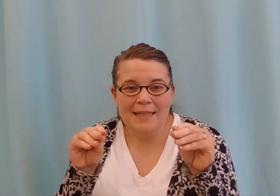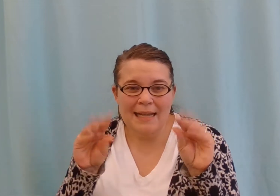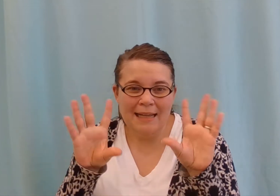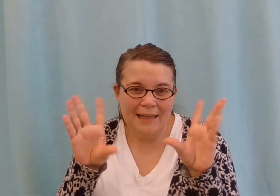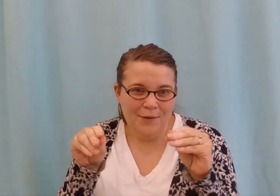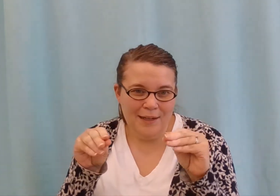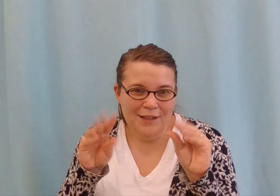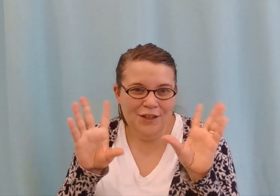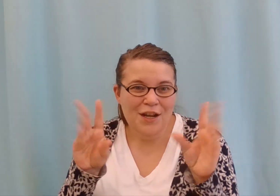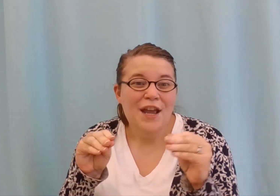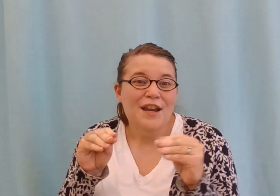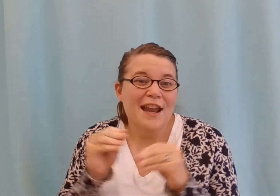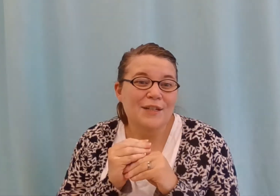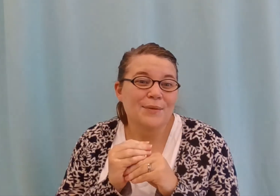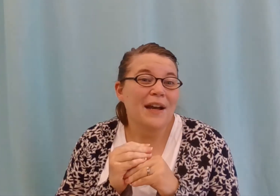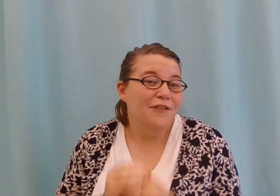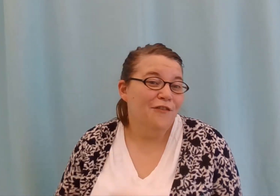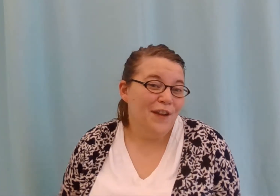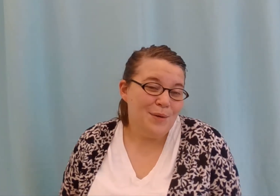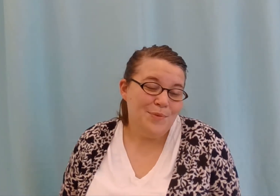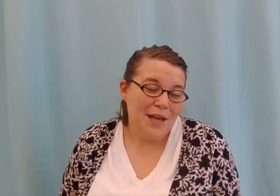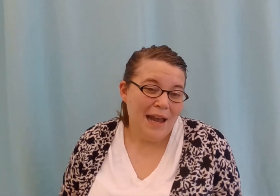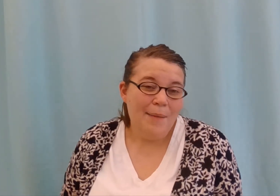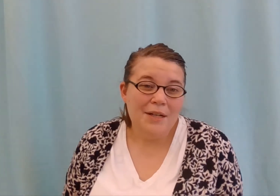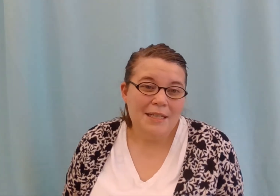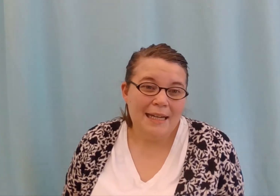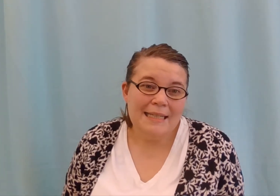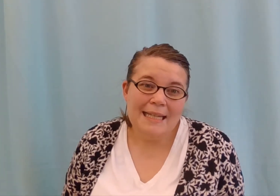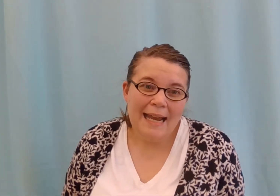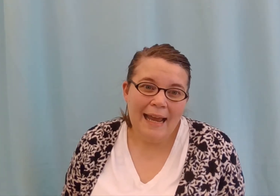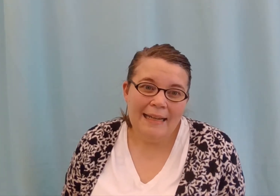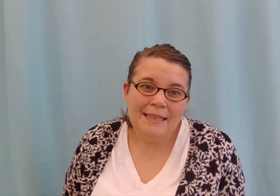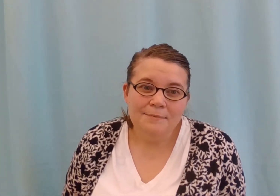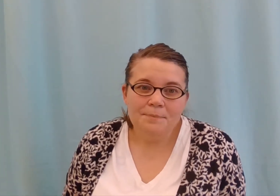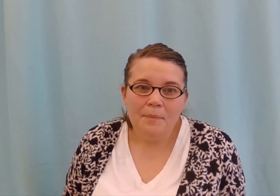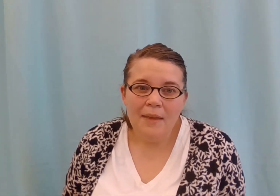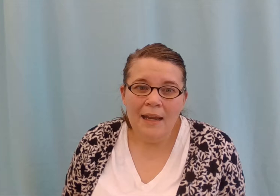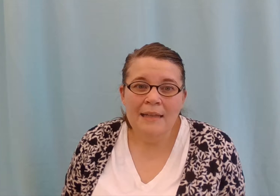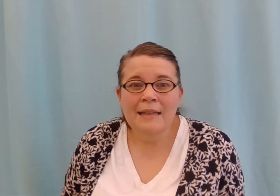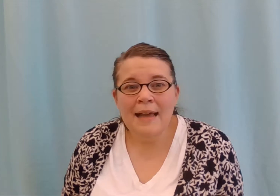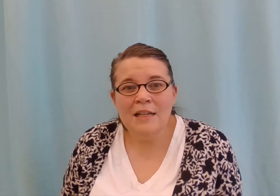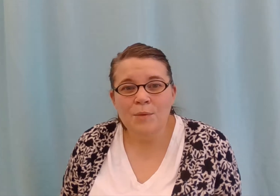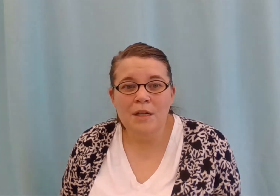sign language. Next we've got a fingerplay about chickens and eggs, and then last we're going to